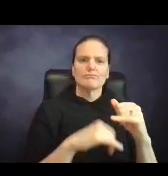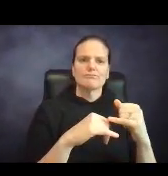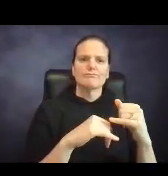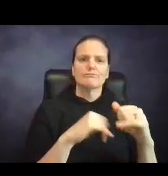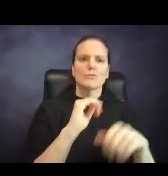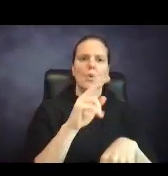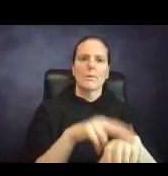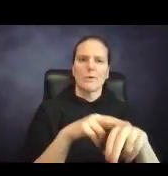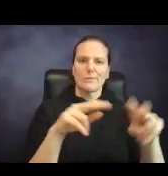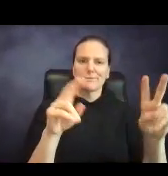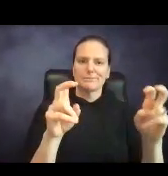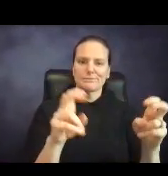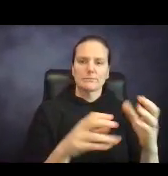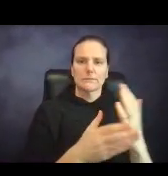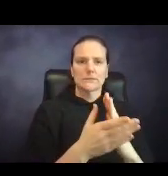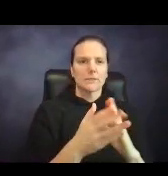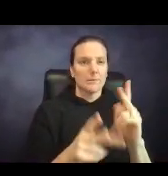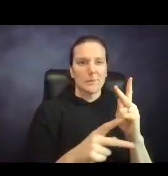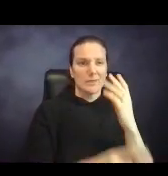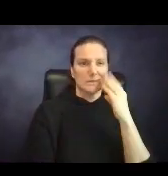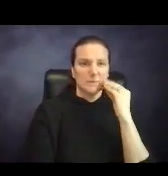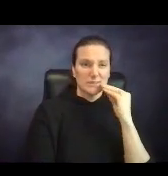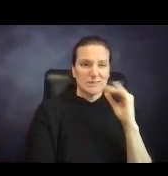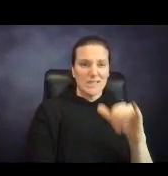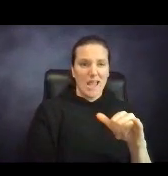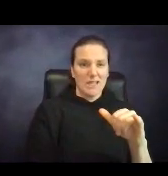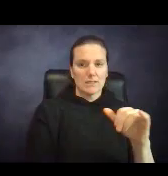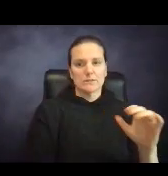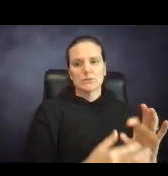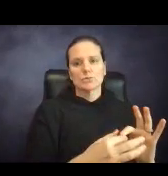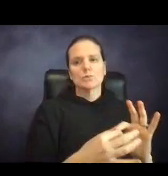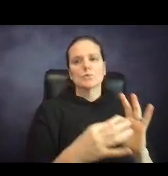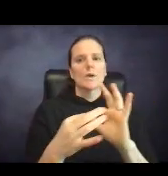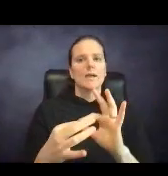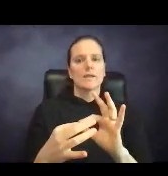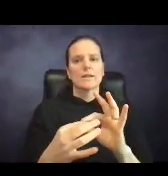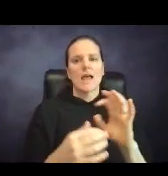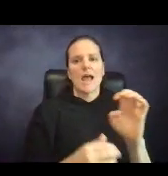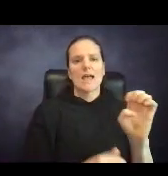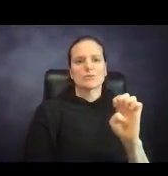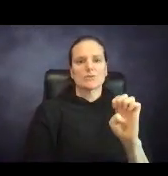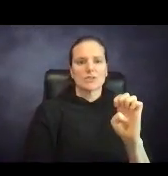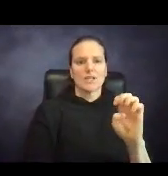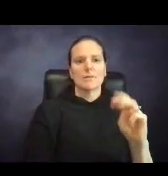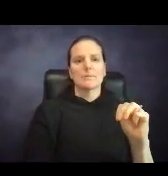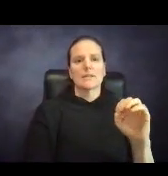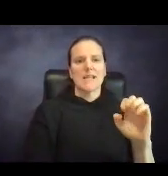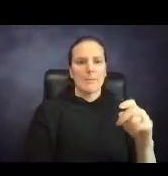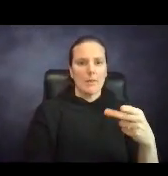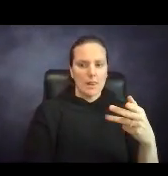But some people will experience these issues and this is usually associated with estrogen metabolism, how you're able to clear estrogen outta the body.